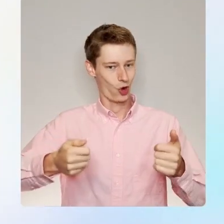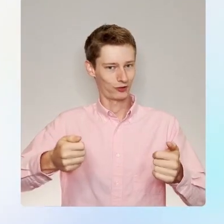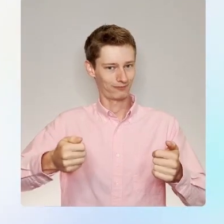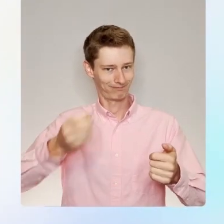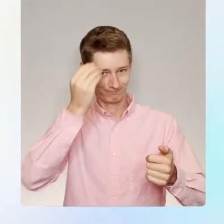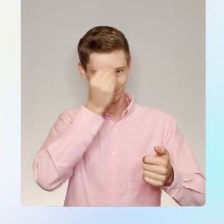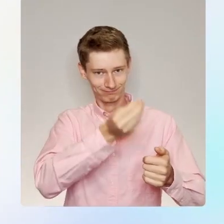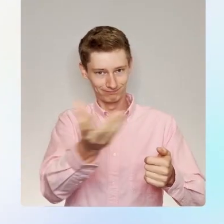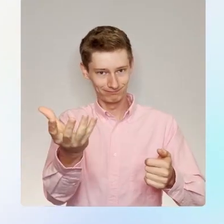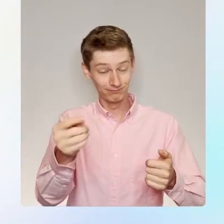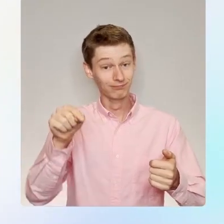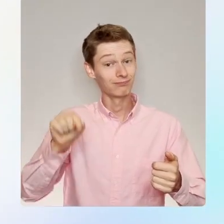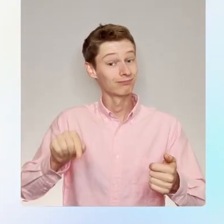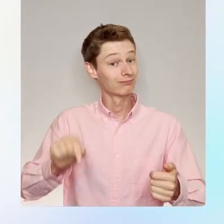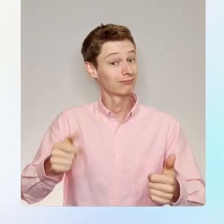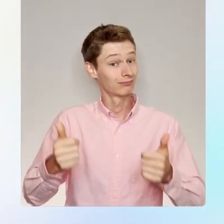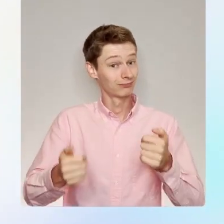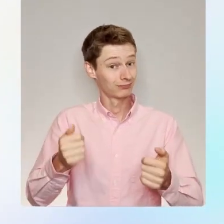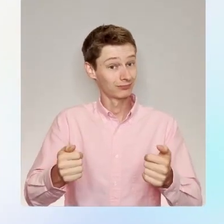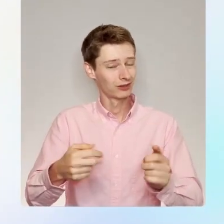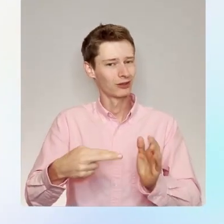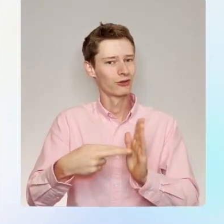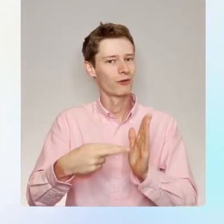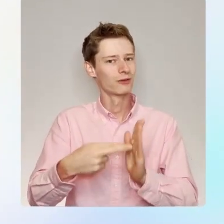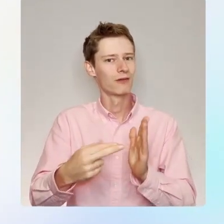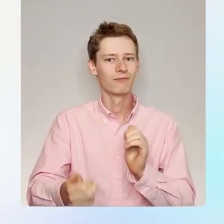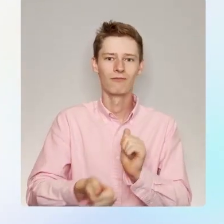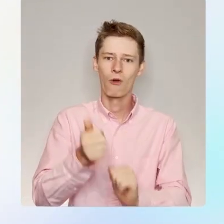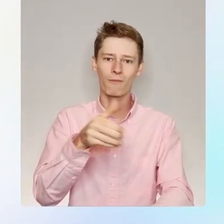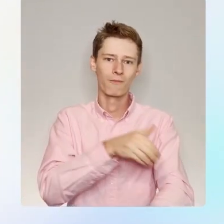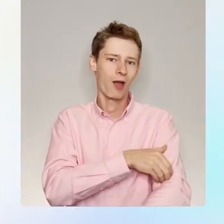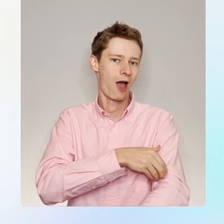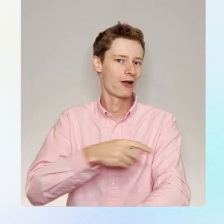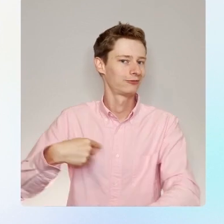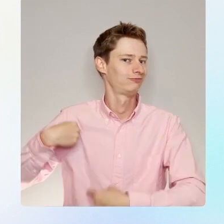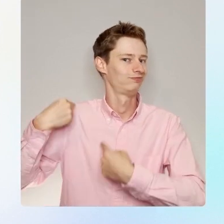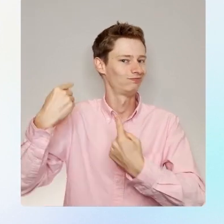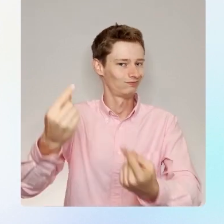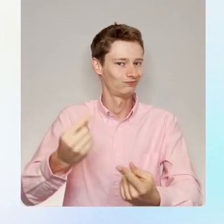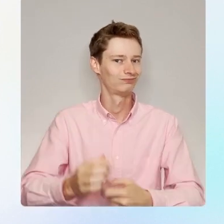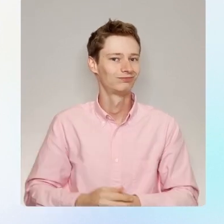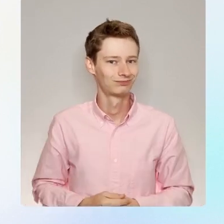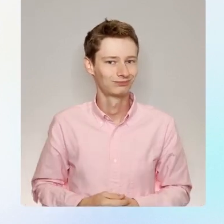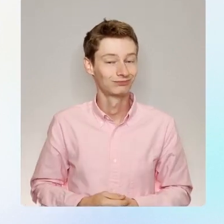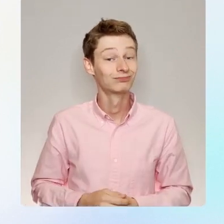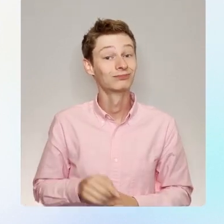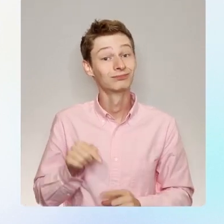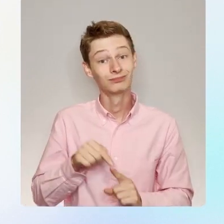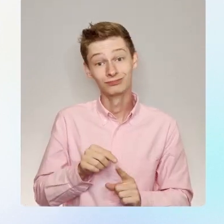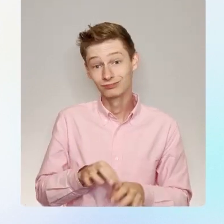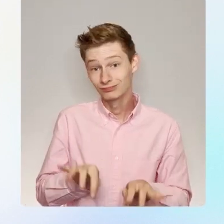The Meta Quest Touch Pro Controllers represent our most powerful VR controllers to date. Most importantly,